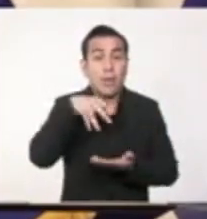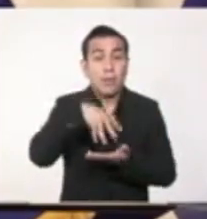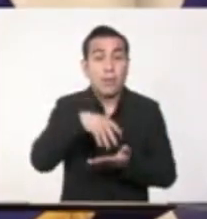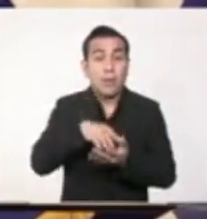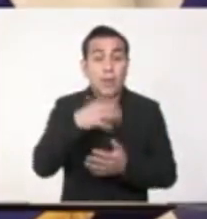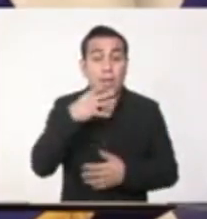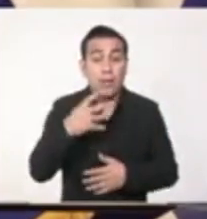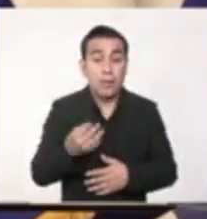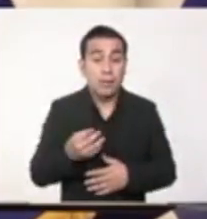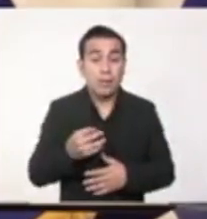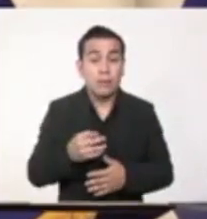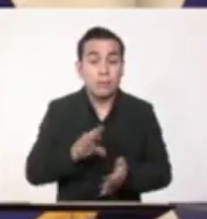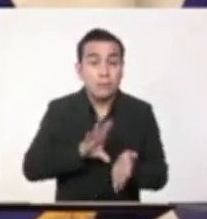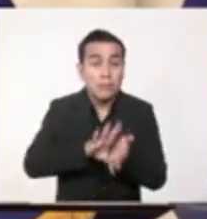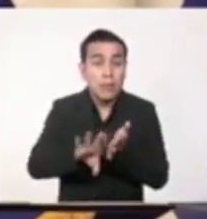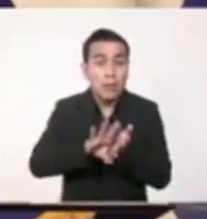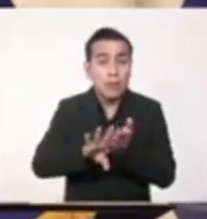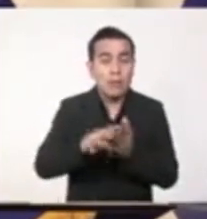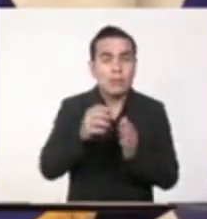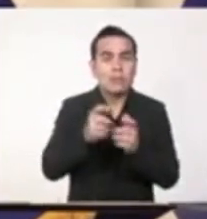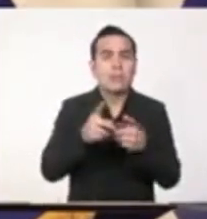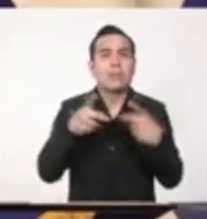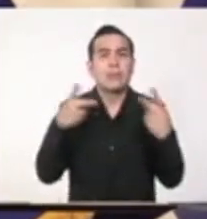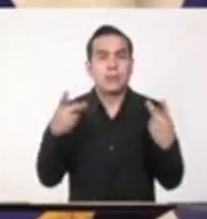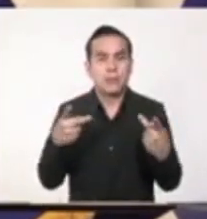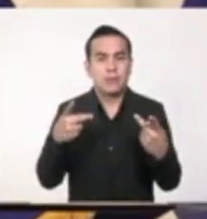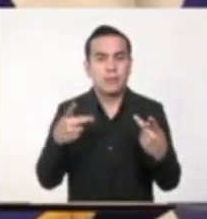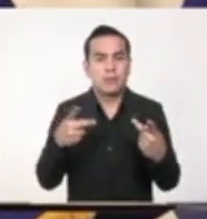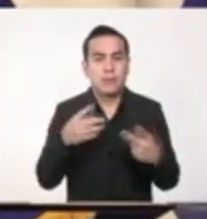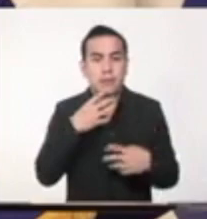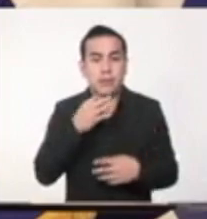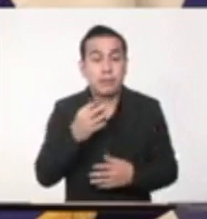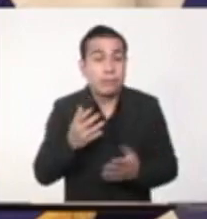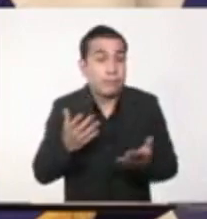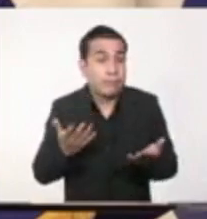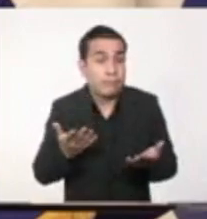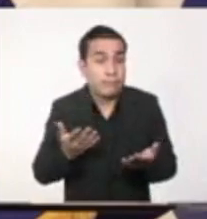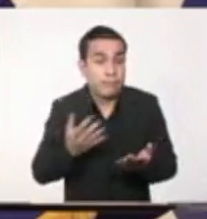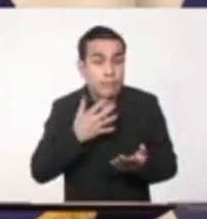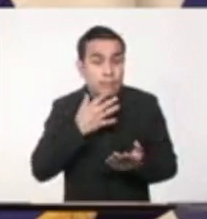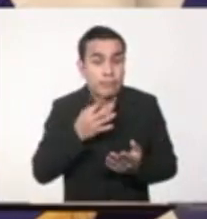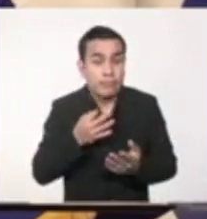newspapers should pay taxes. No, because they are educational. But to have an education you have to be healthy.